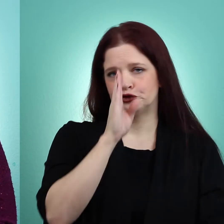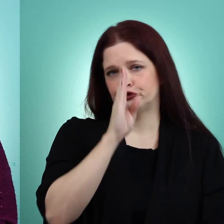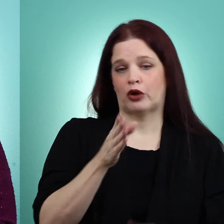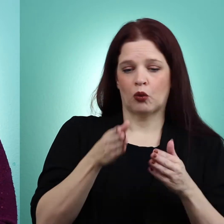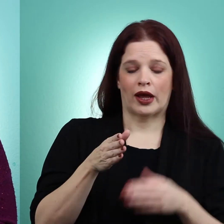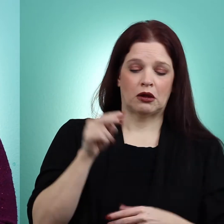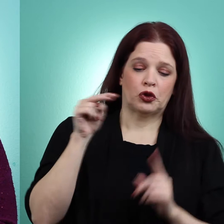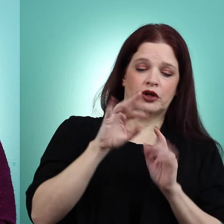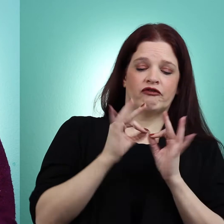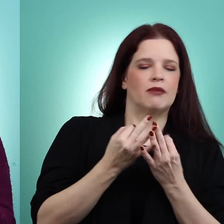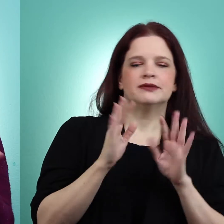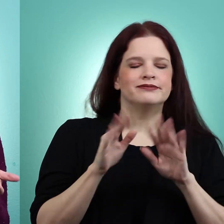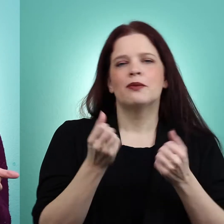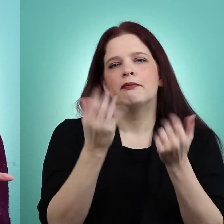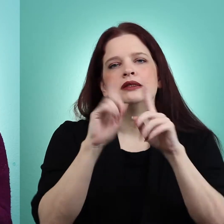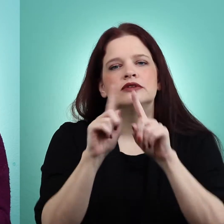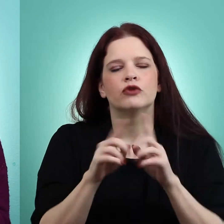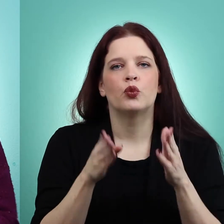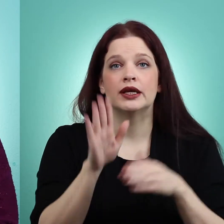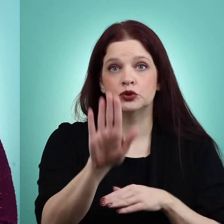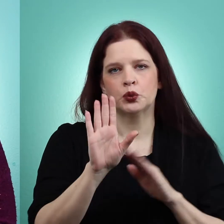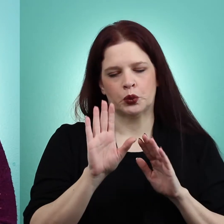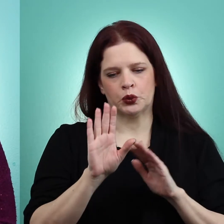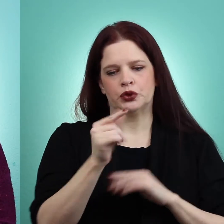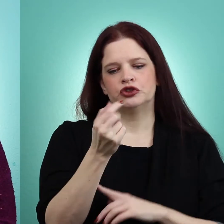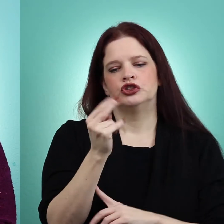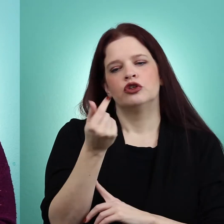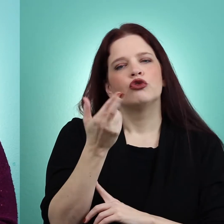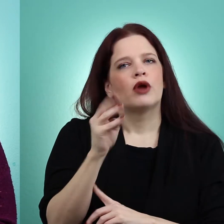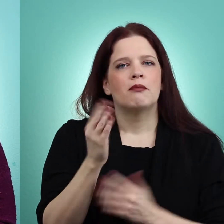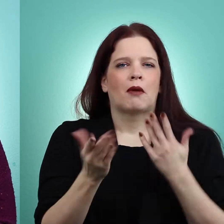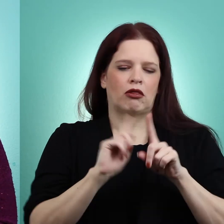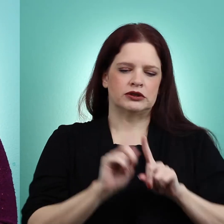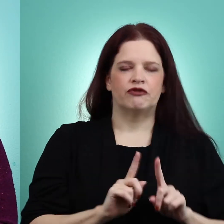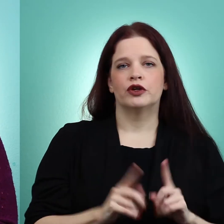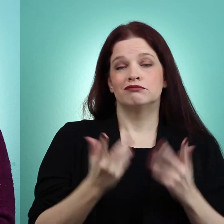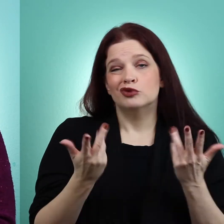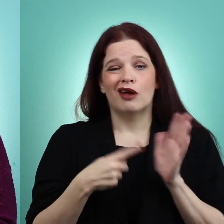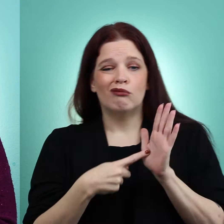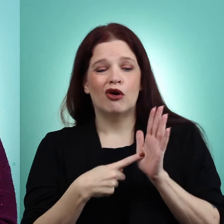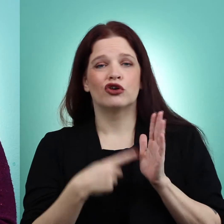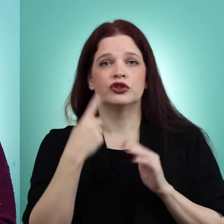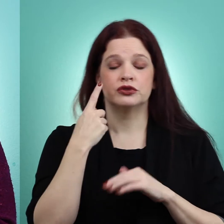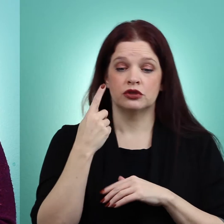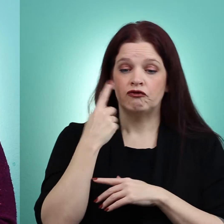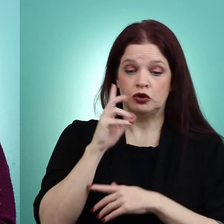And so there are various ways that your generation might look different from somebody else's. And there are markers that represent individuals who are transgender as well.